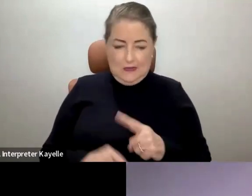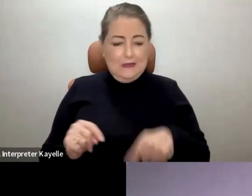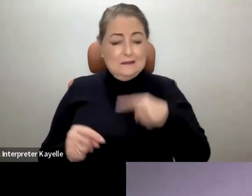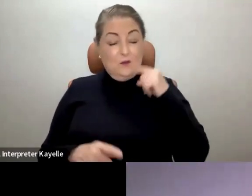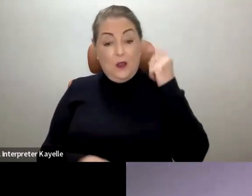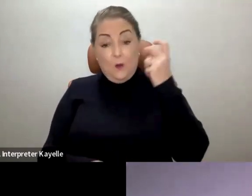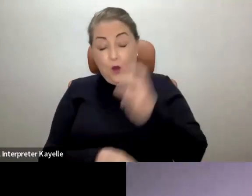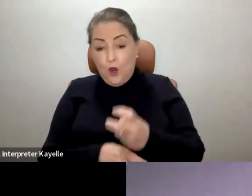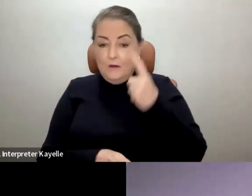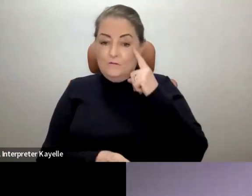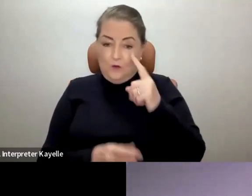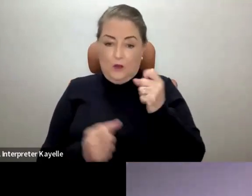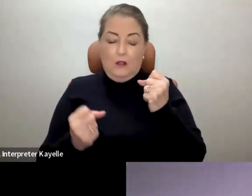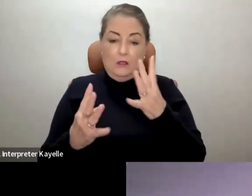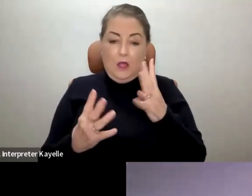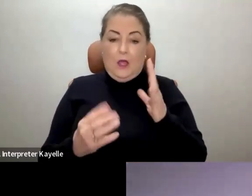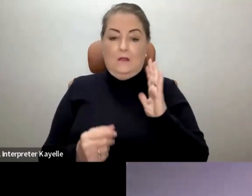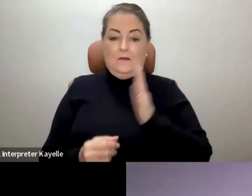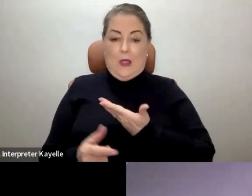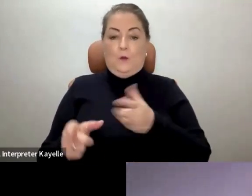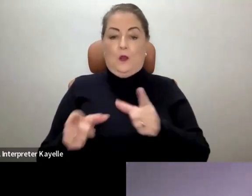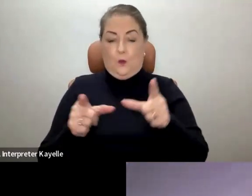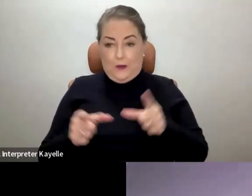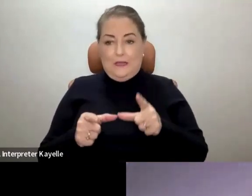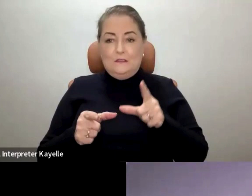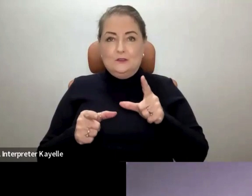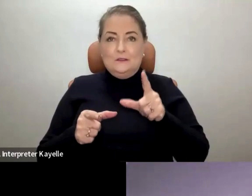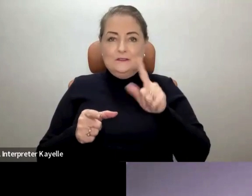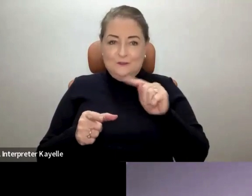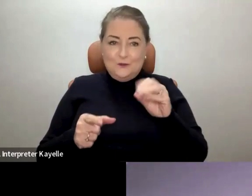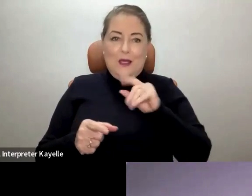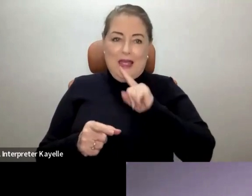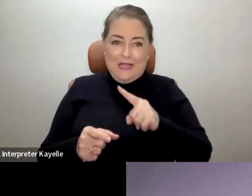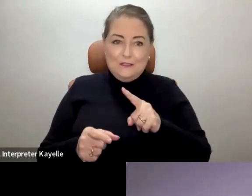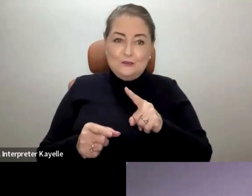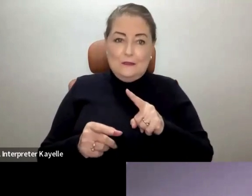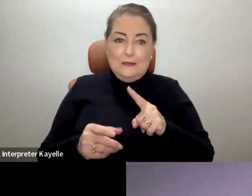for a lot of our locations, to to actually have the audio